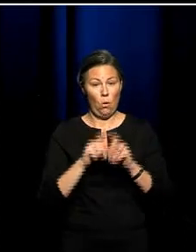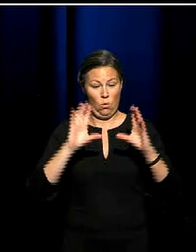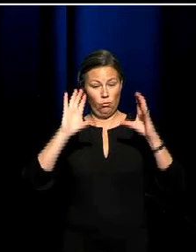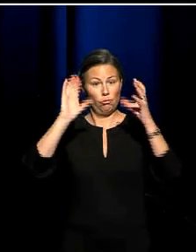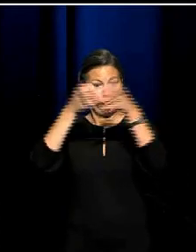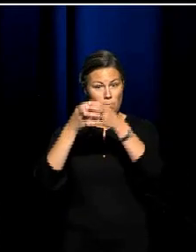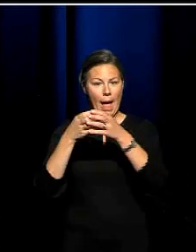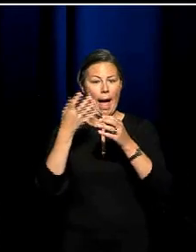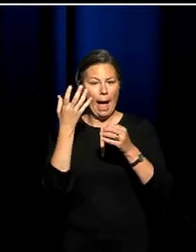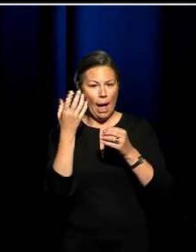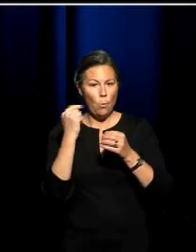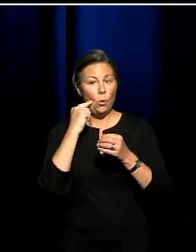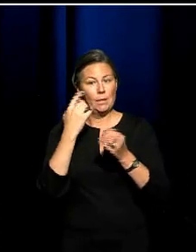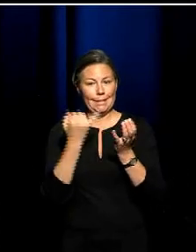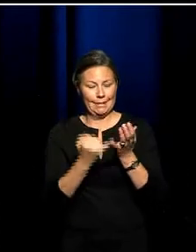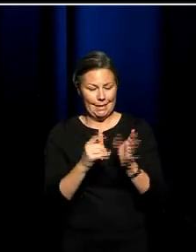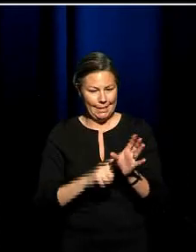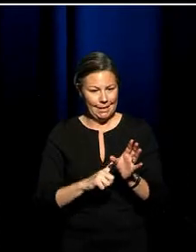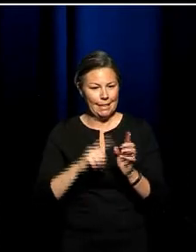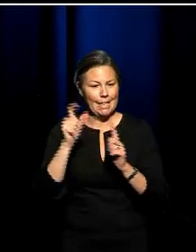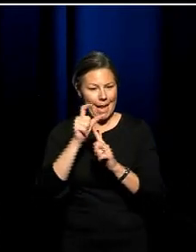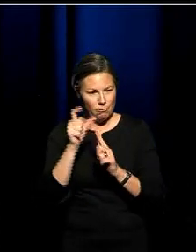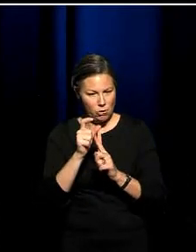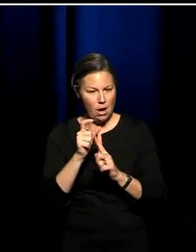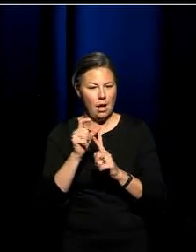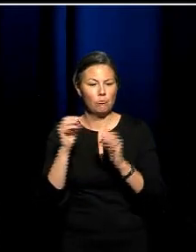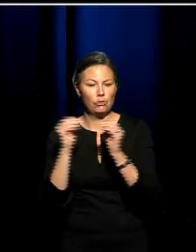Adelaide and in due course our presence will be extended to other places. The